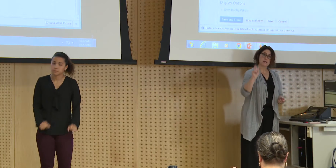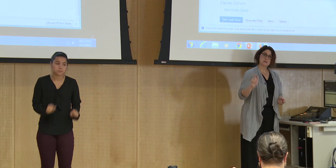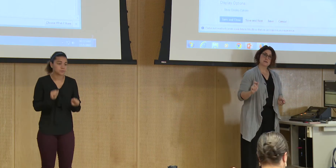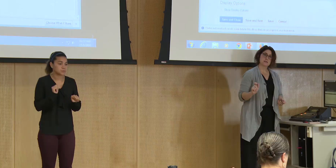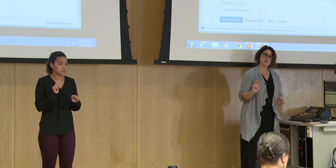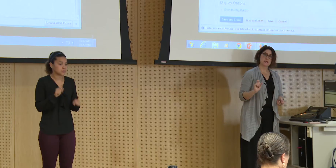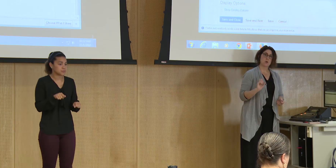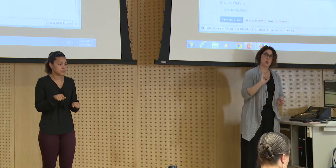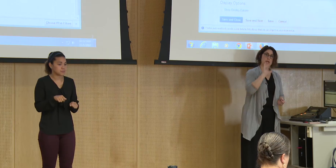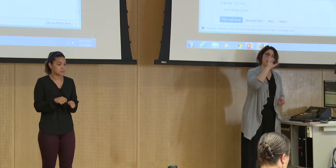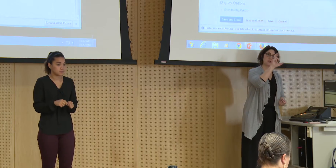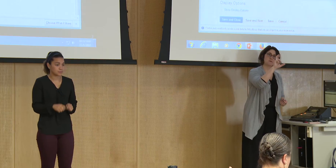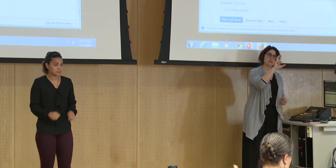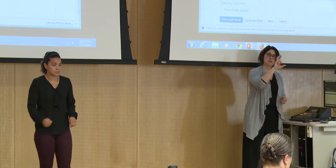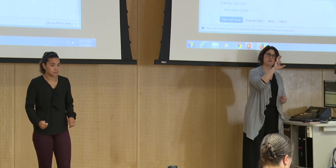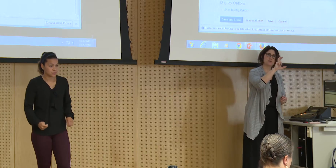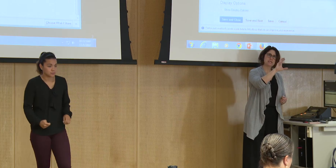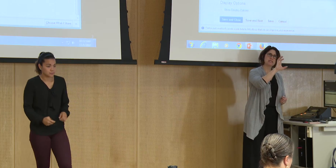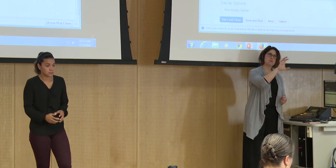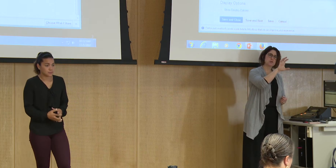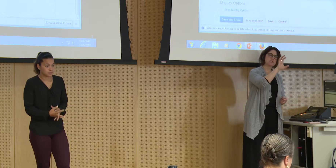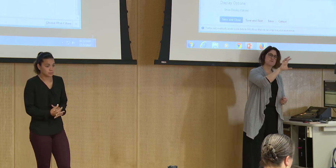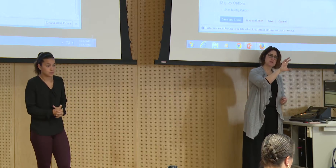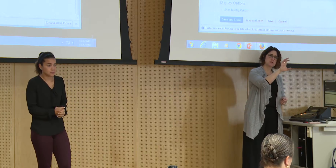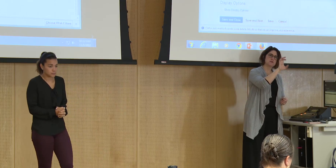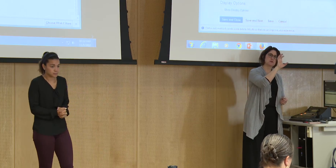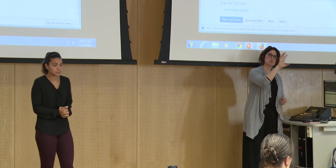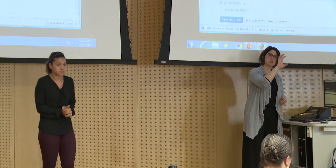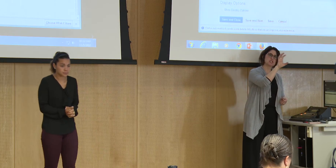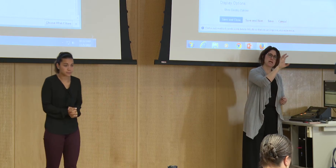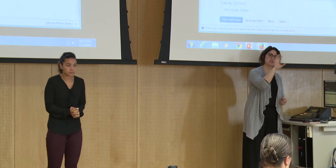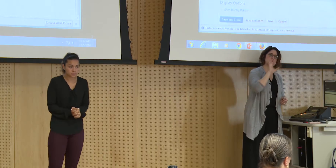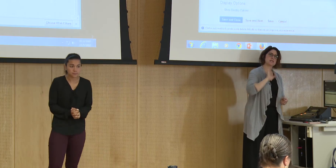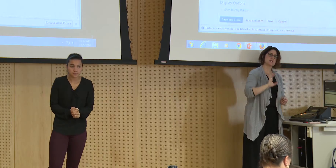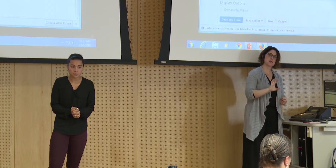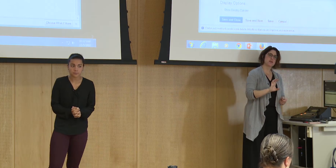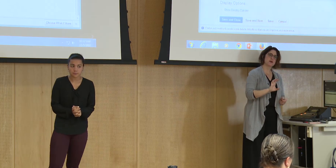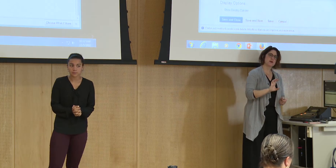If, say, one item is really more difficult or more challenging than another,